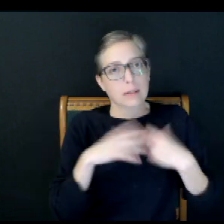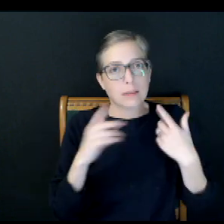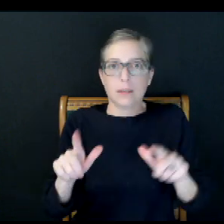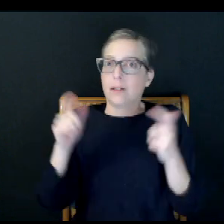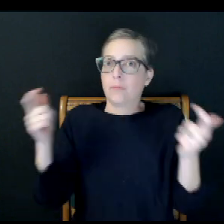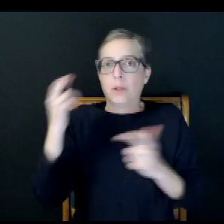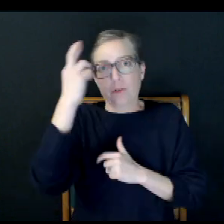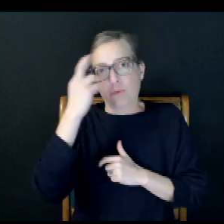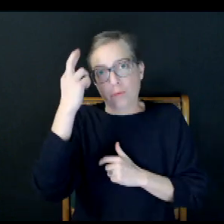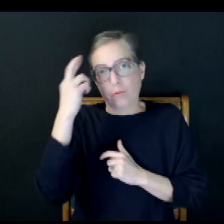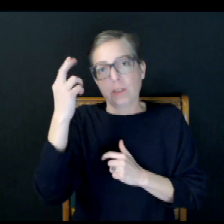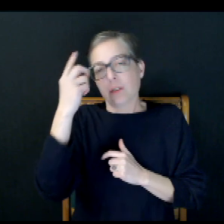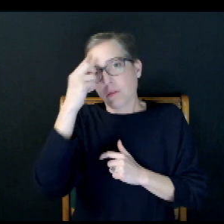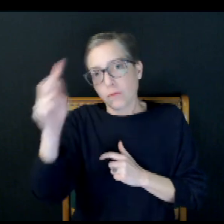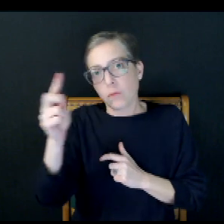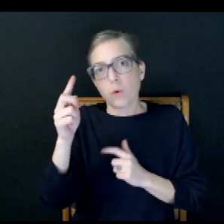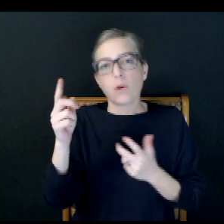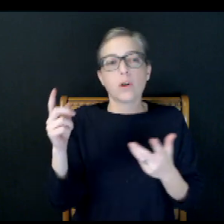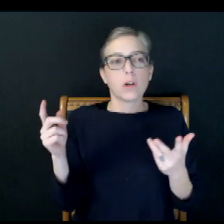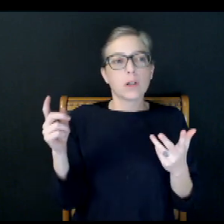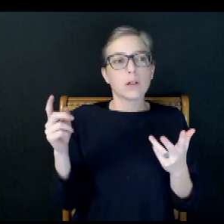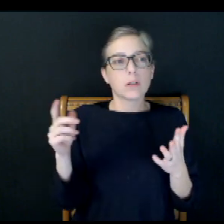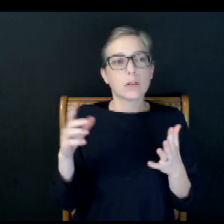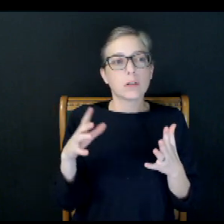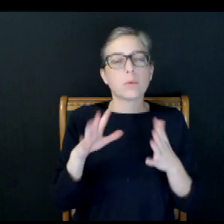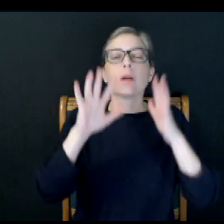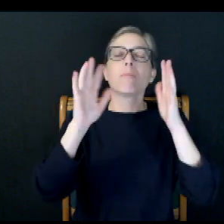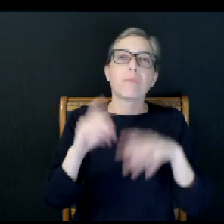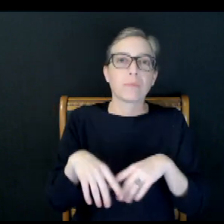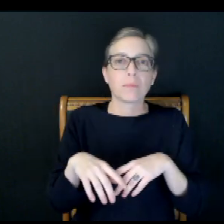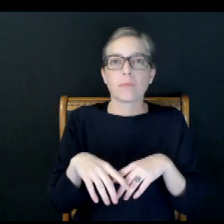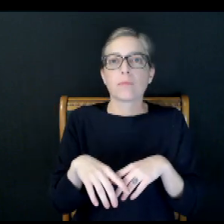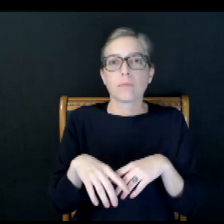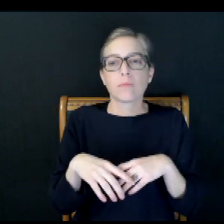a huge contributor to looking at racial and ethnic disparities.